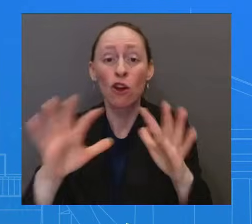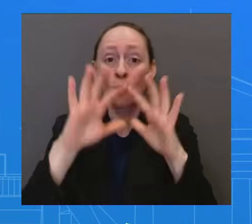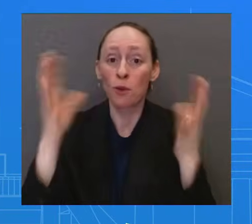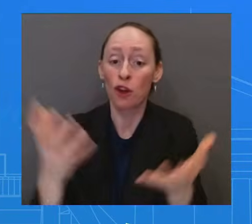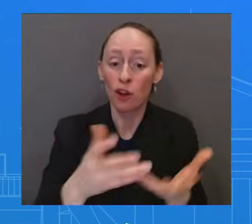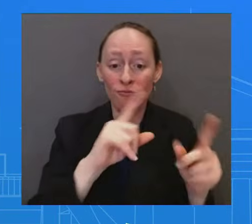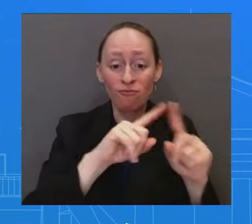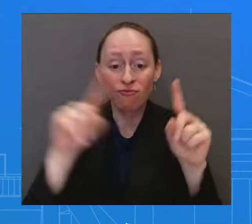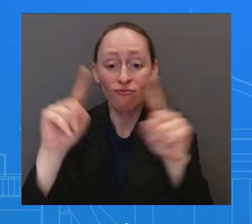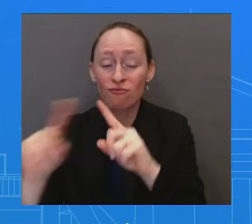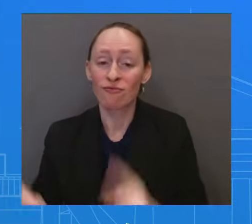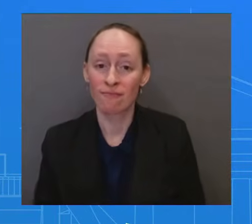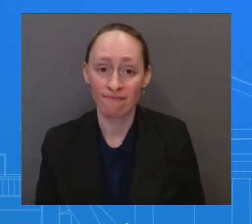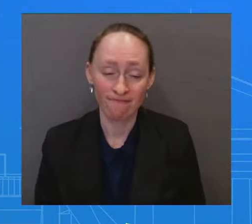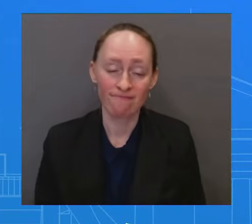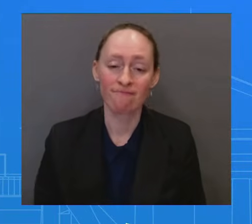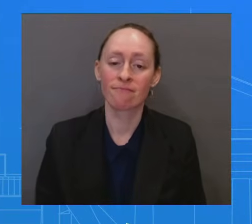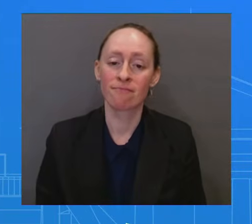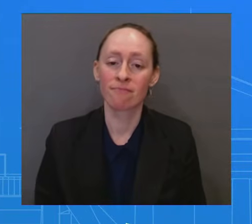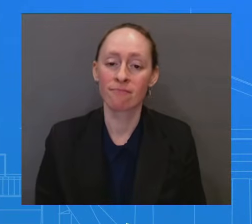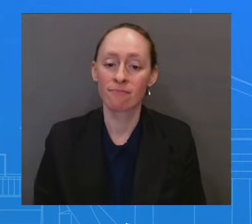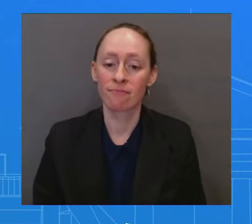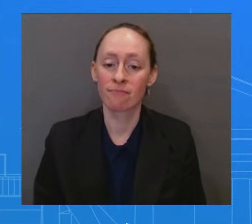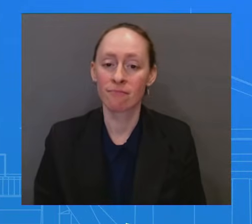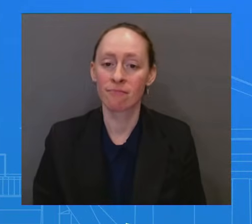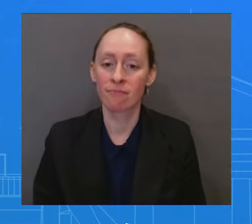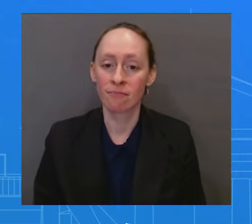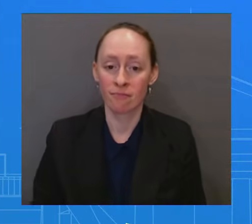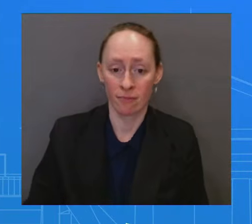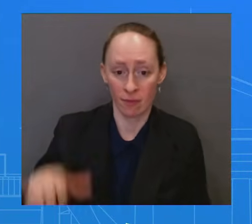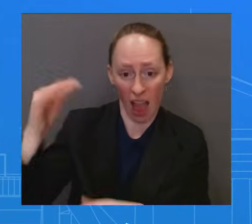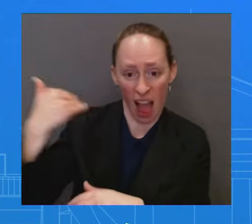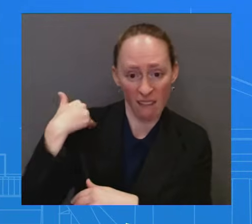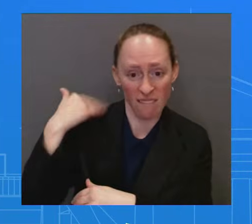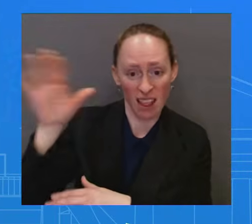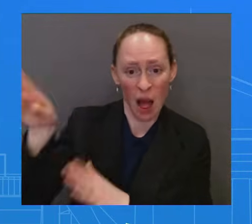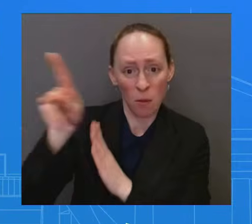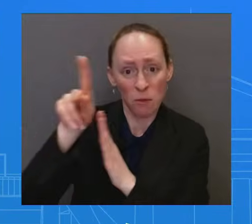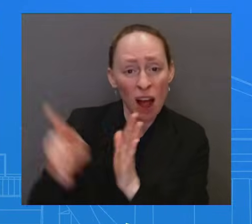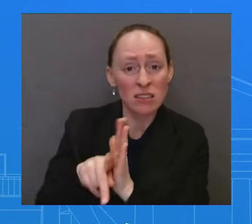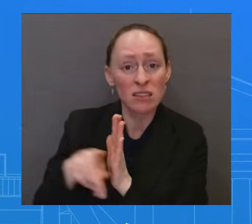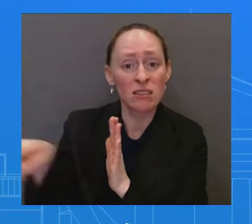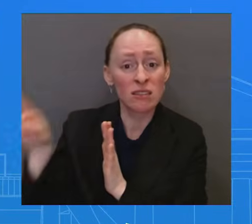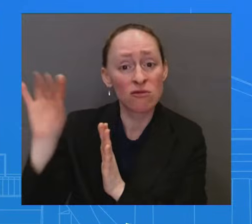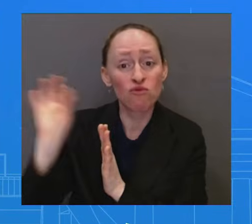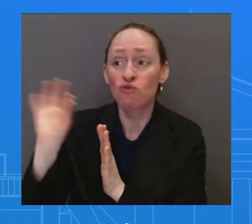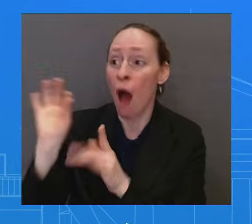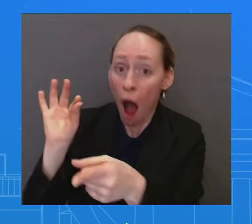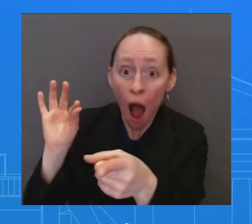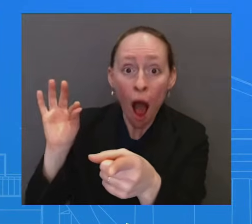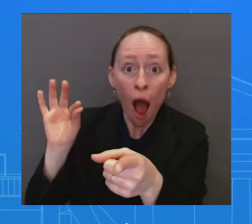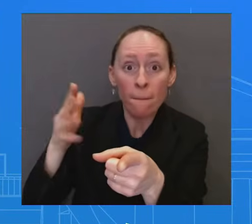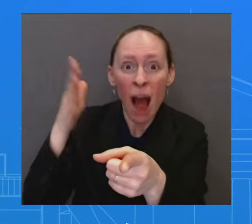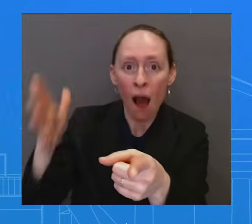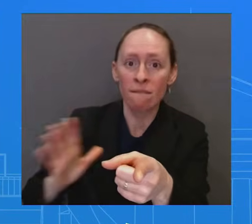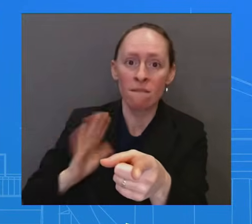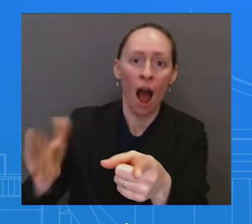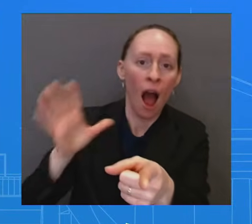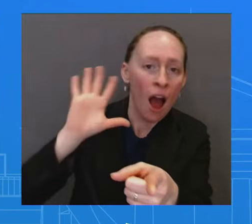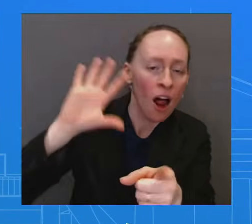approaches, to -- to -- to wrongfully detain Americans and then, you know, try to make deals for it.